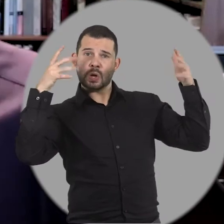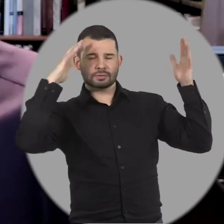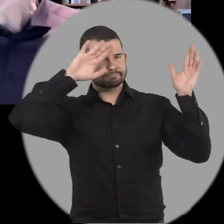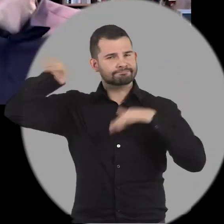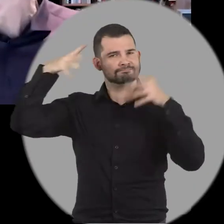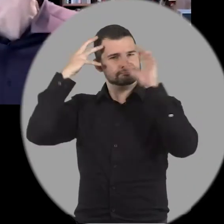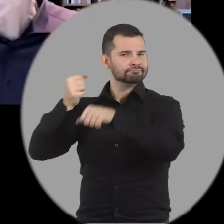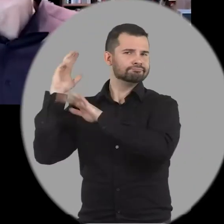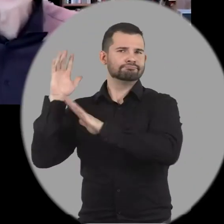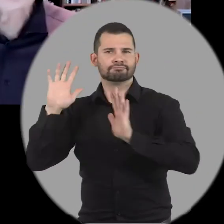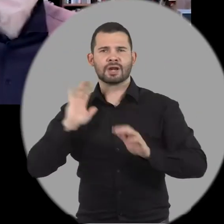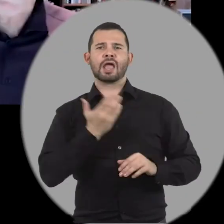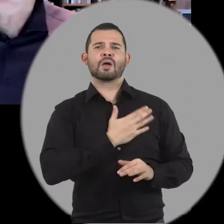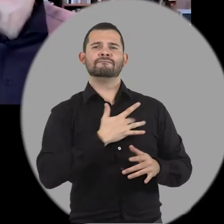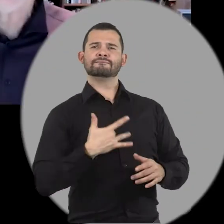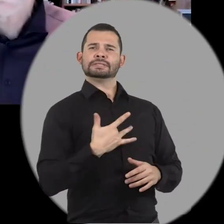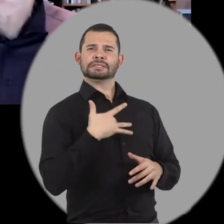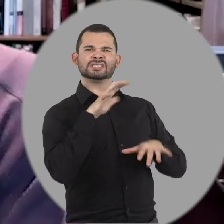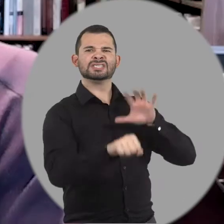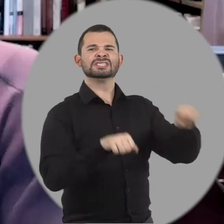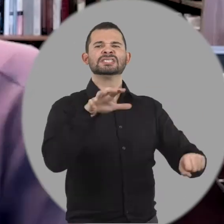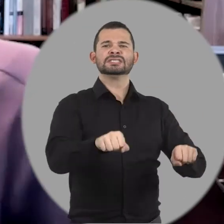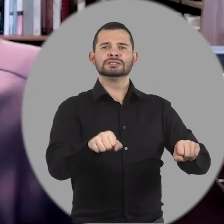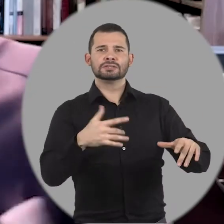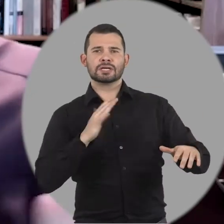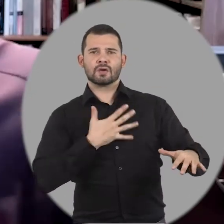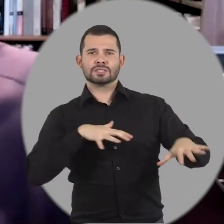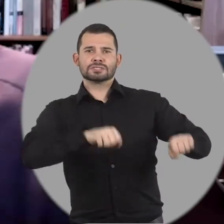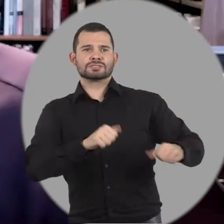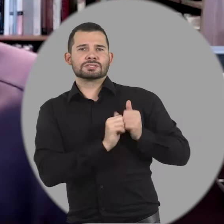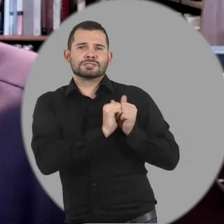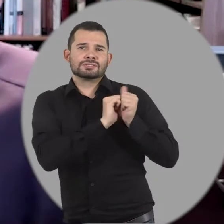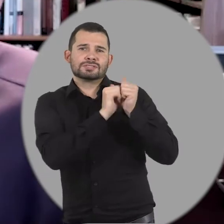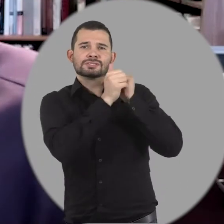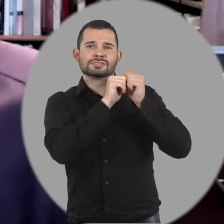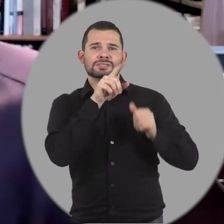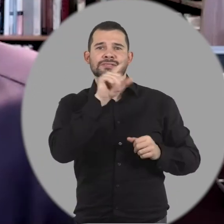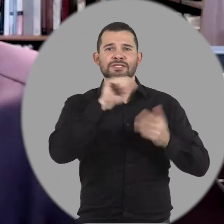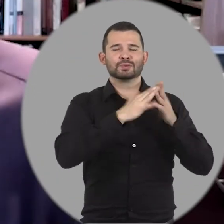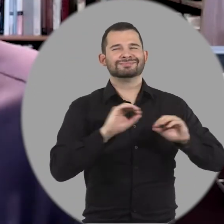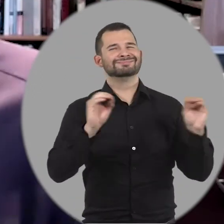world. So how do we move beyond that? How do we work with people who we think are actually